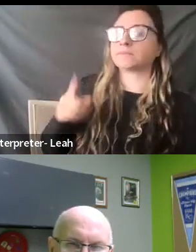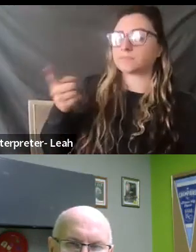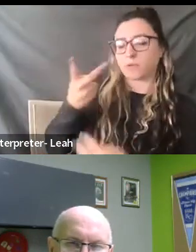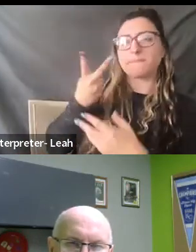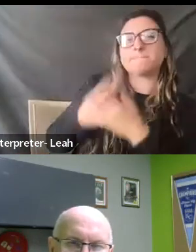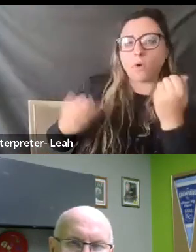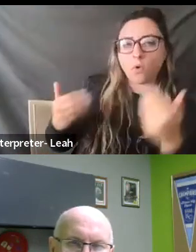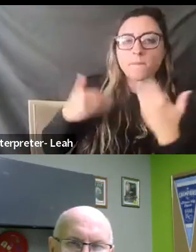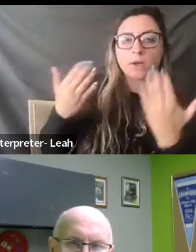So that's how strong it is.